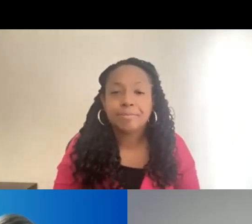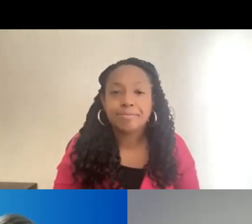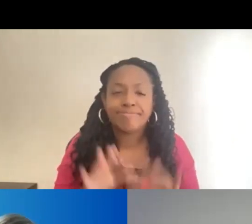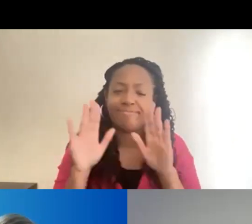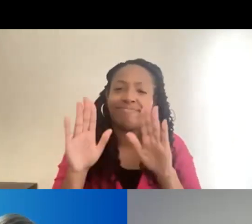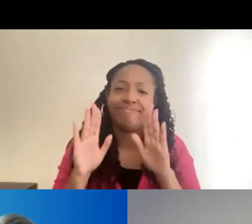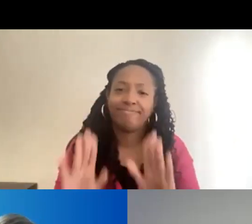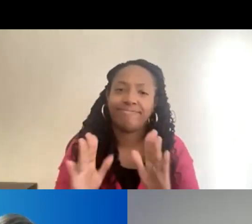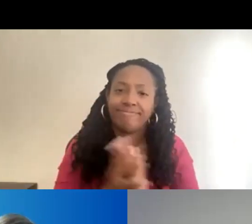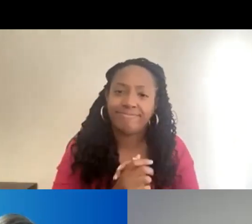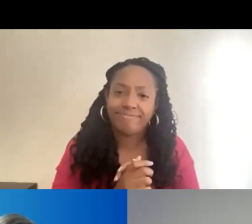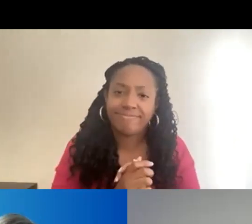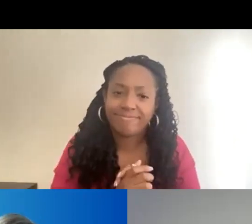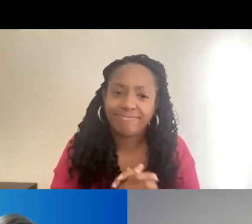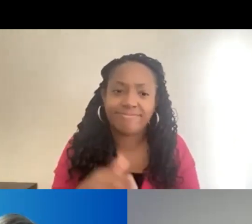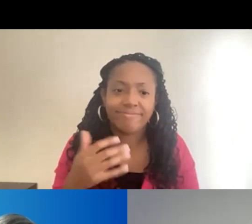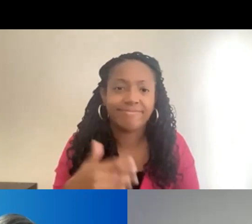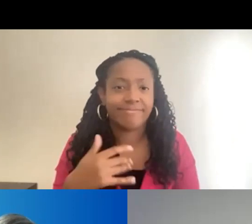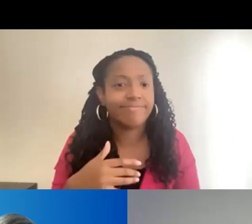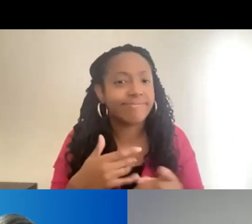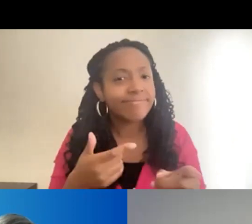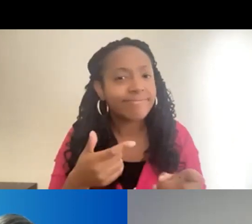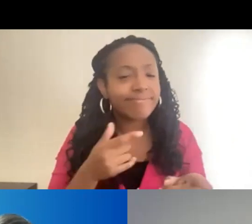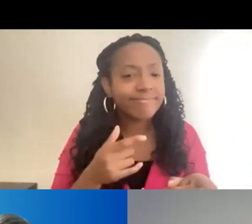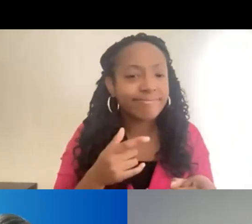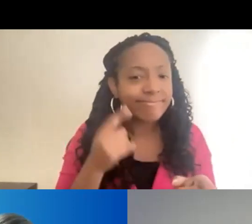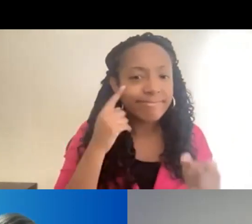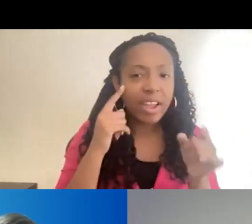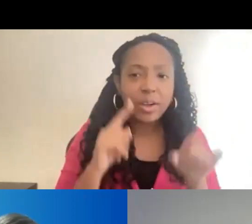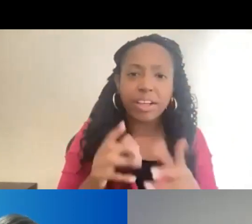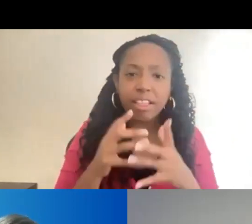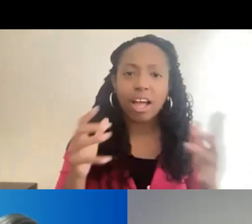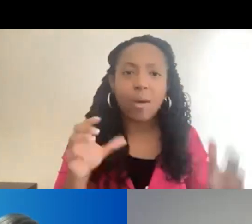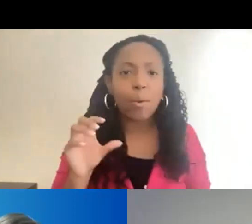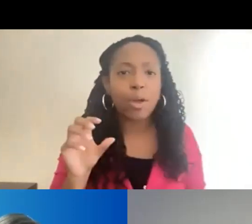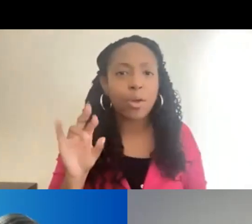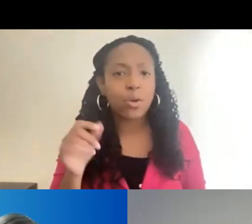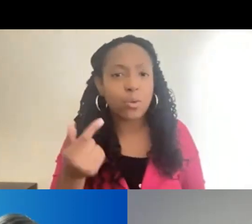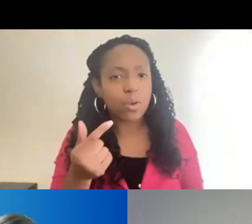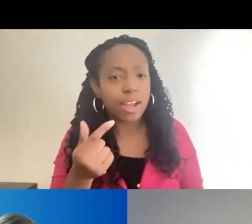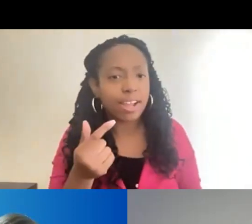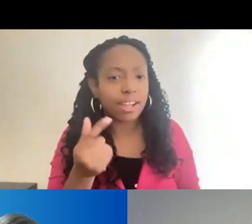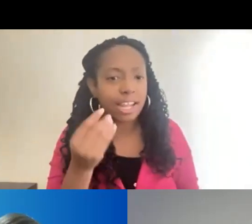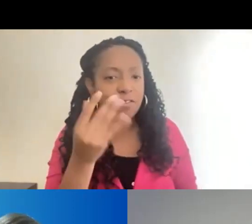knowledge is power and a lot of what Craig shared uh really it's so valuable in terms of planning